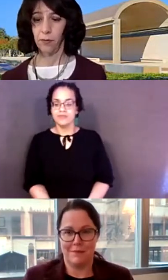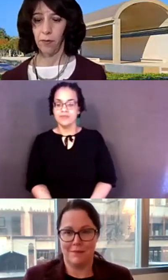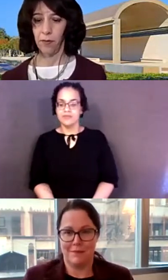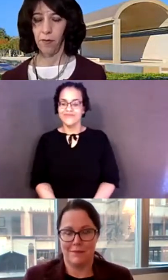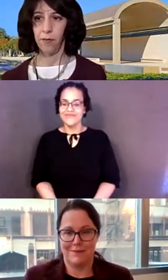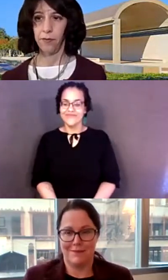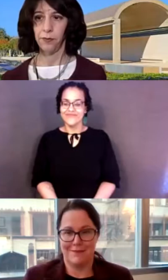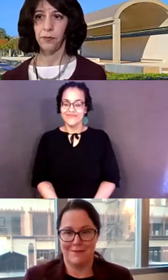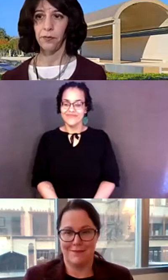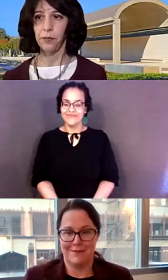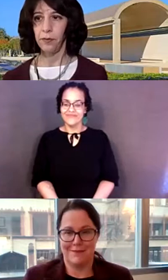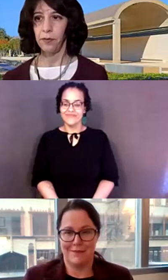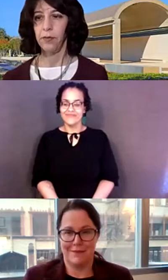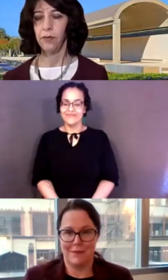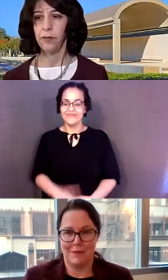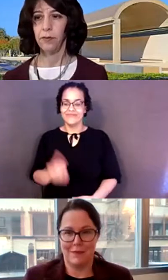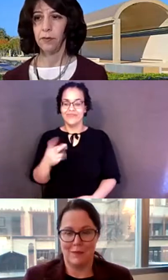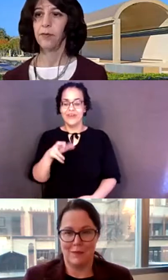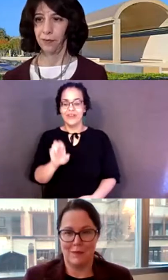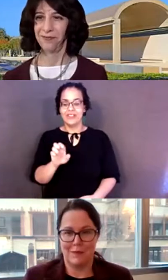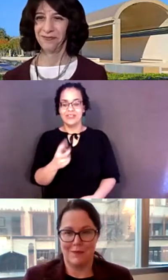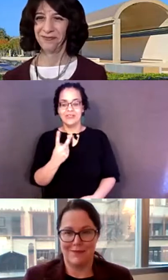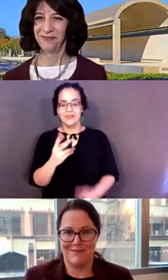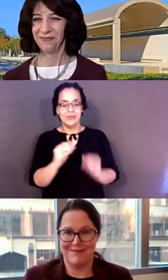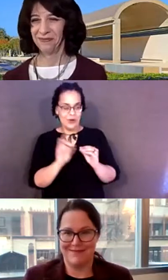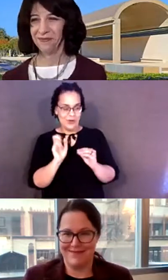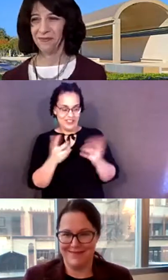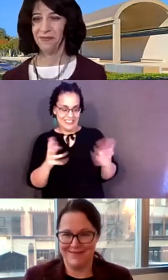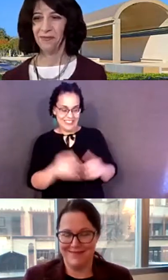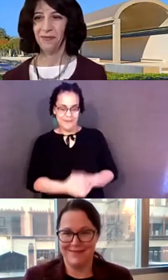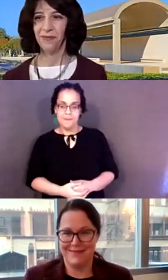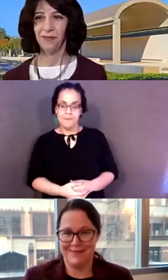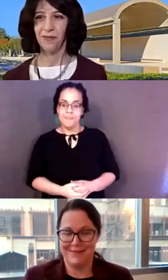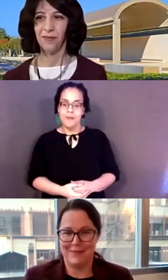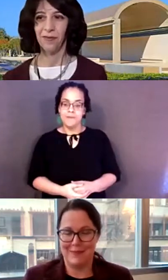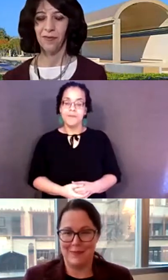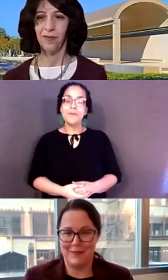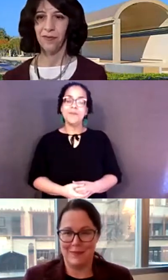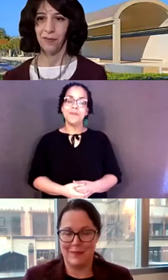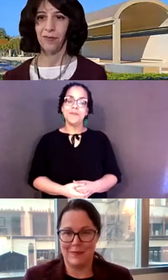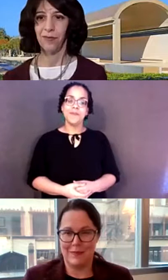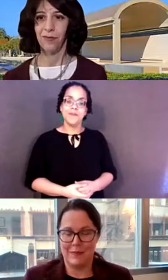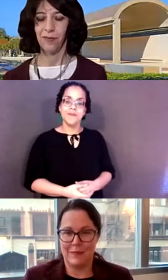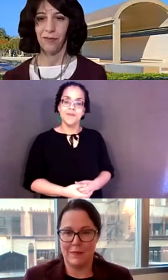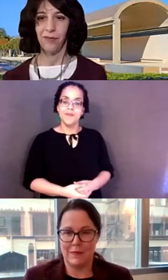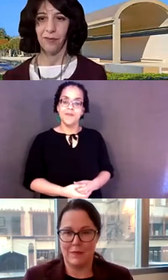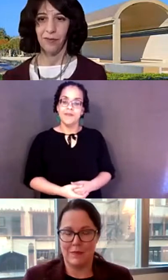This is Christine again. There's only two more, I promise. So the next question, you have all been